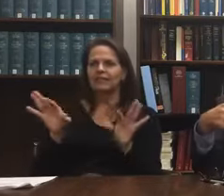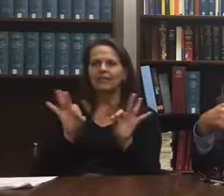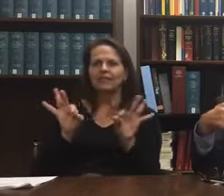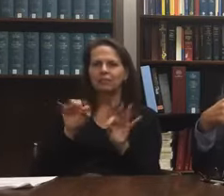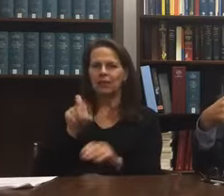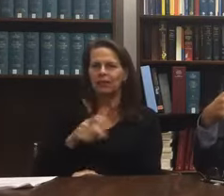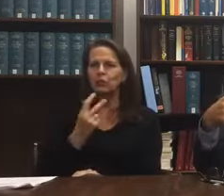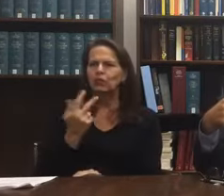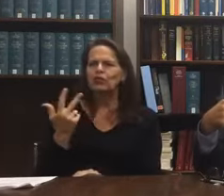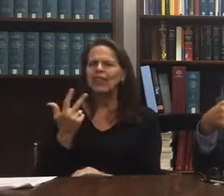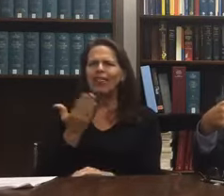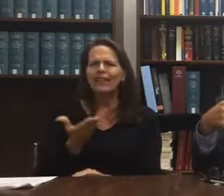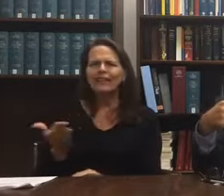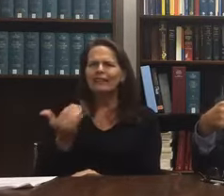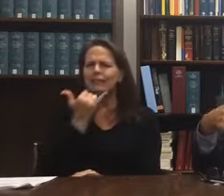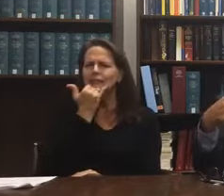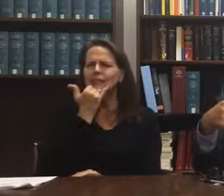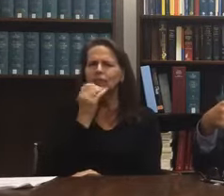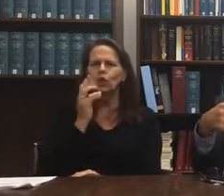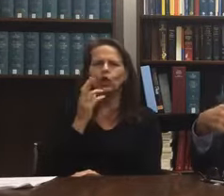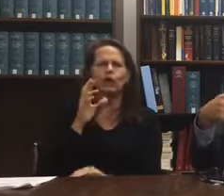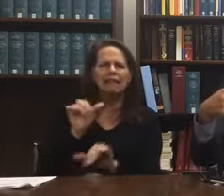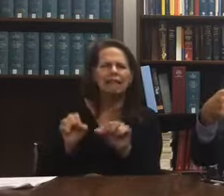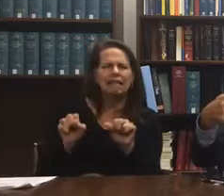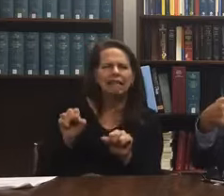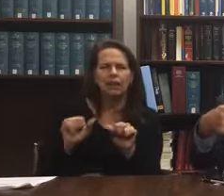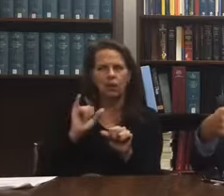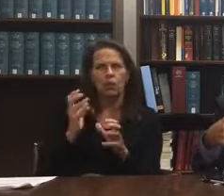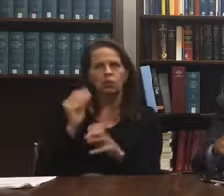that were wrong or questionable that I want to think about asking them